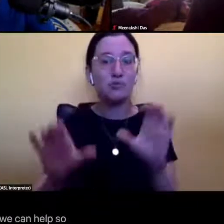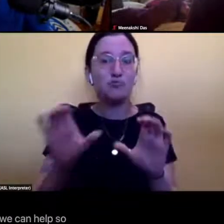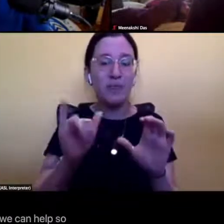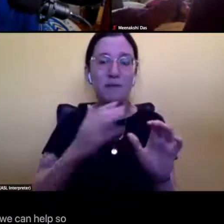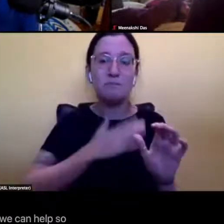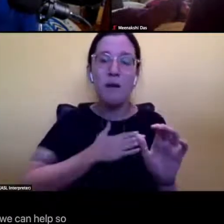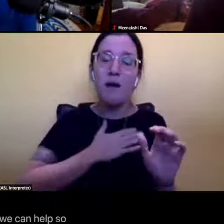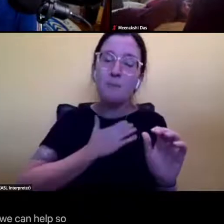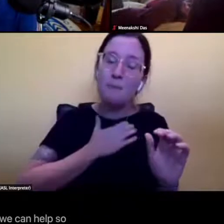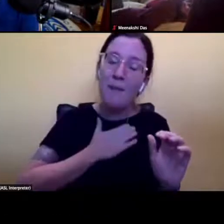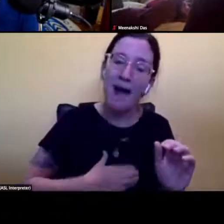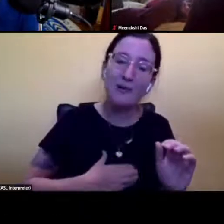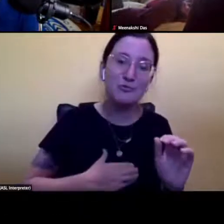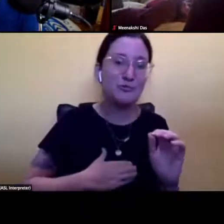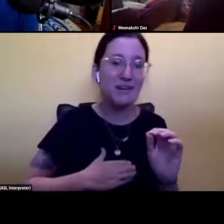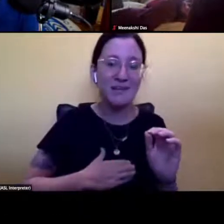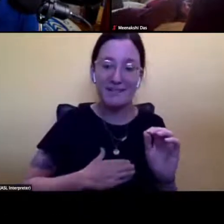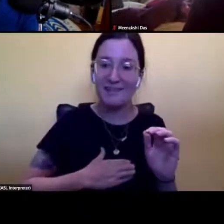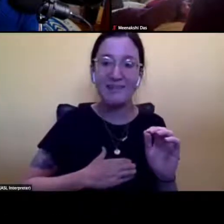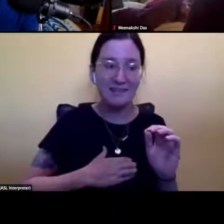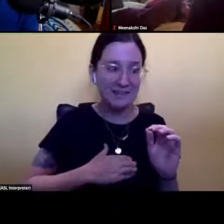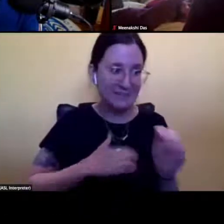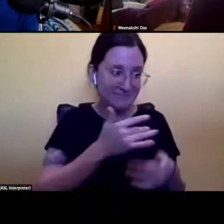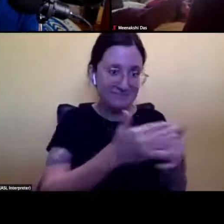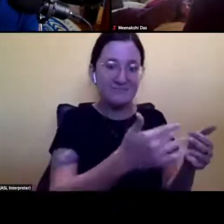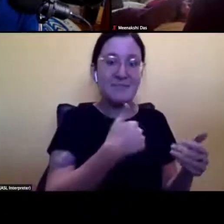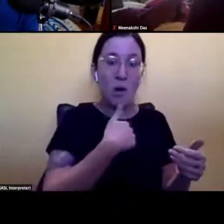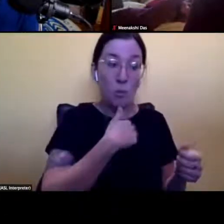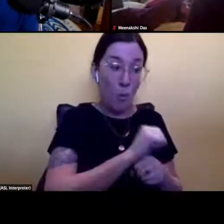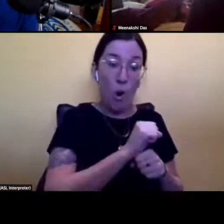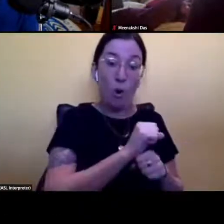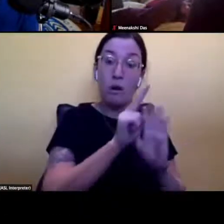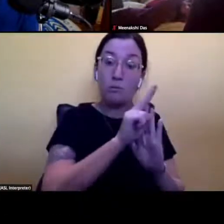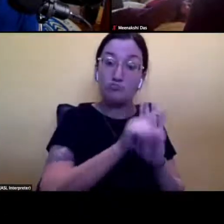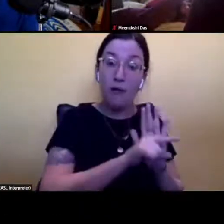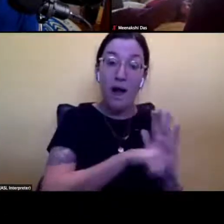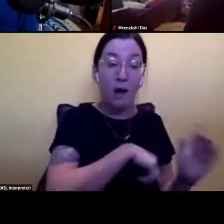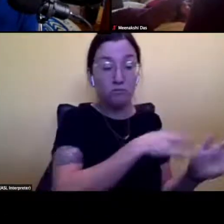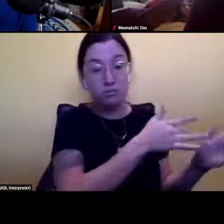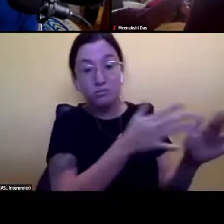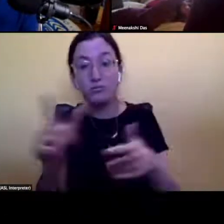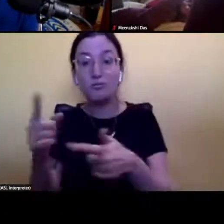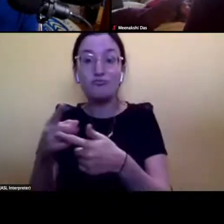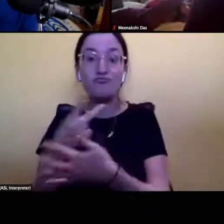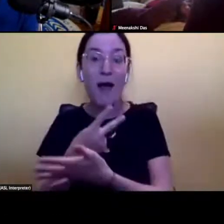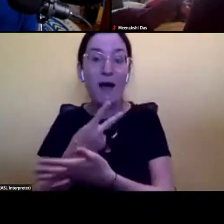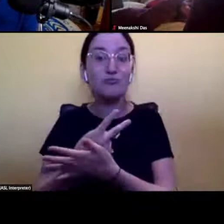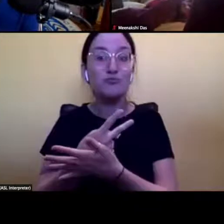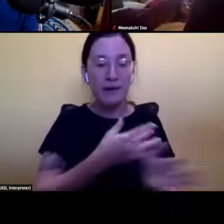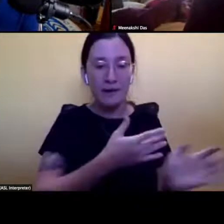what ended up being my graduate work I ended up studying -- organic chemistry so basically